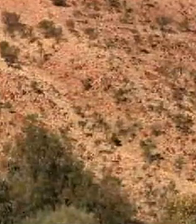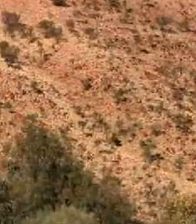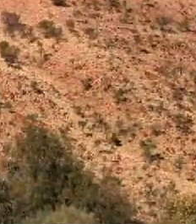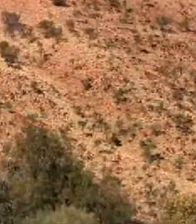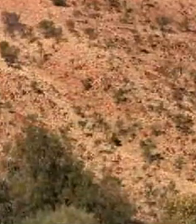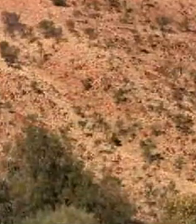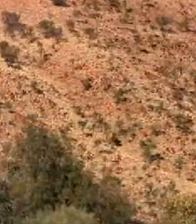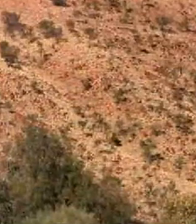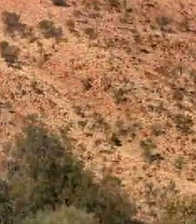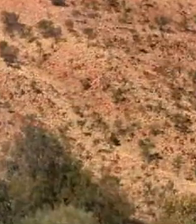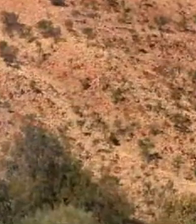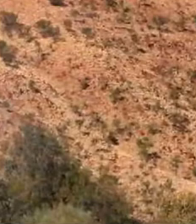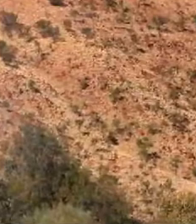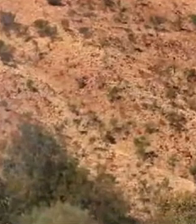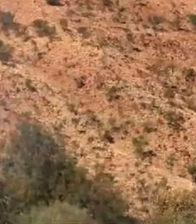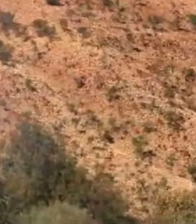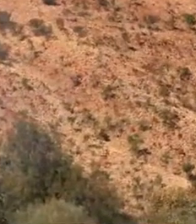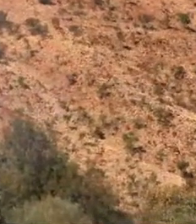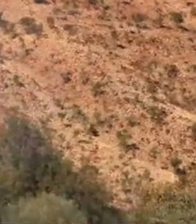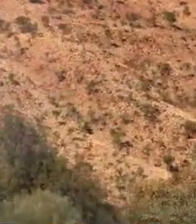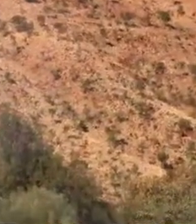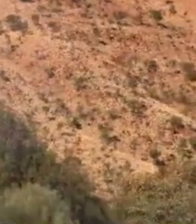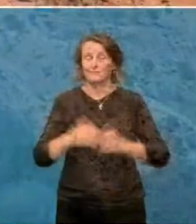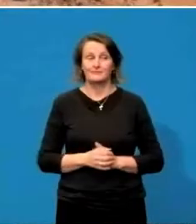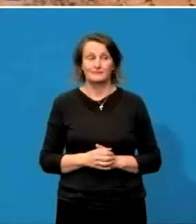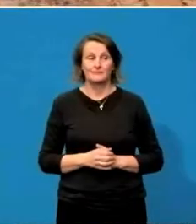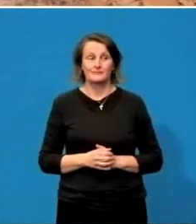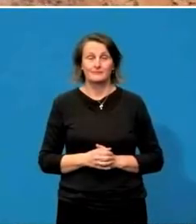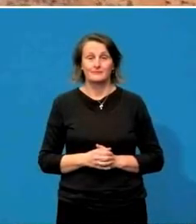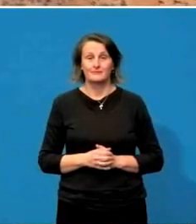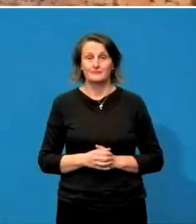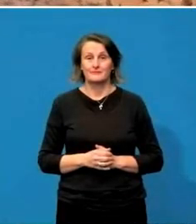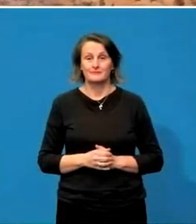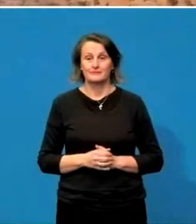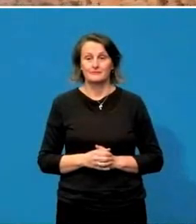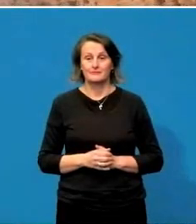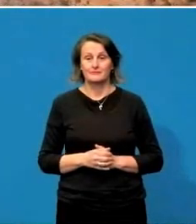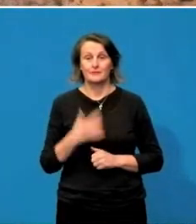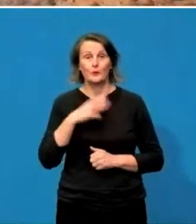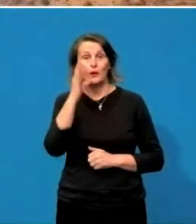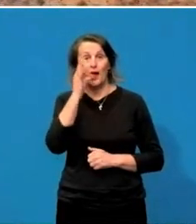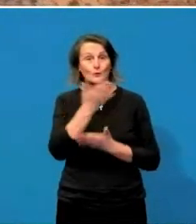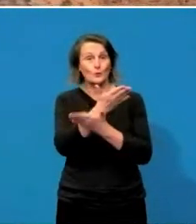Kristy Bloomfield: Good morning, everyone. Look, what we will do first is we will ask all you to join us in a smoking ceremony.